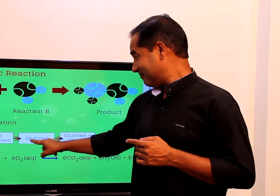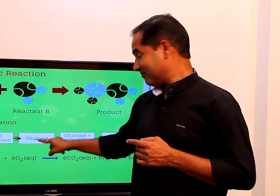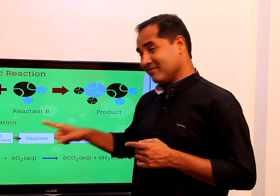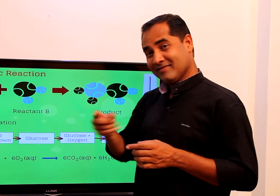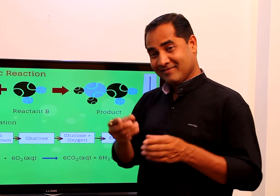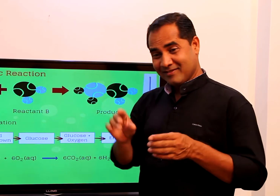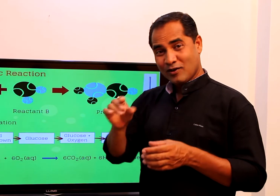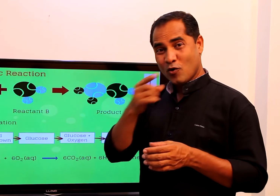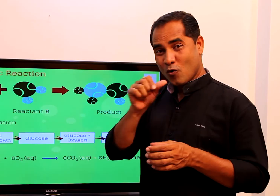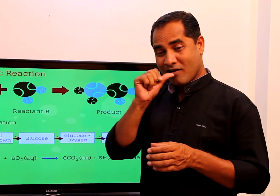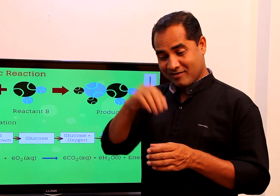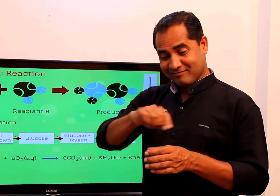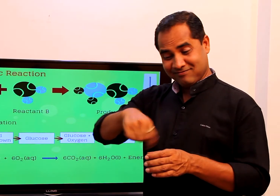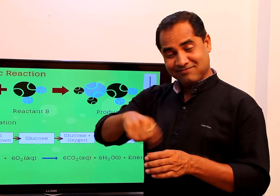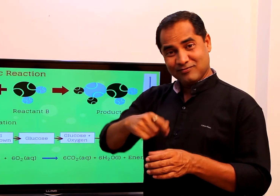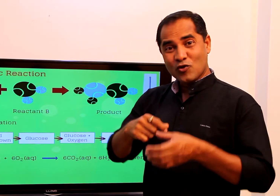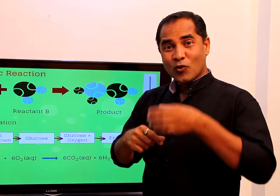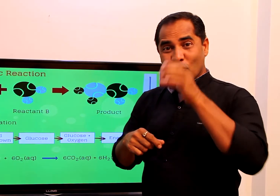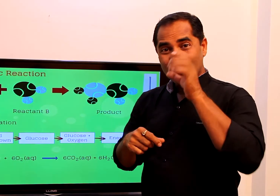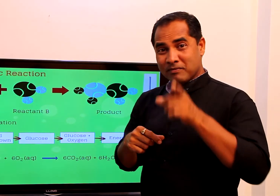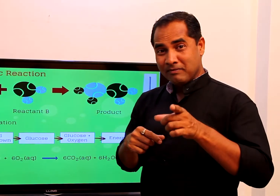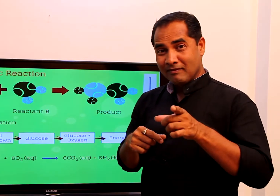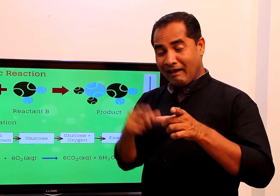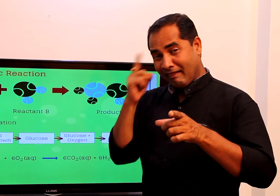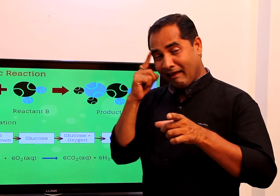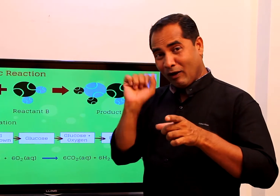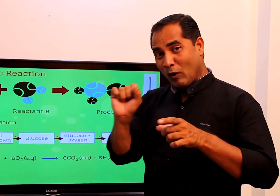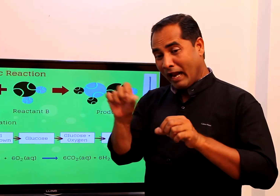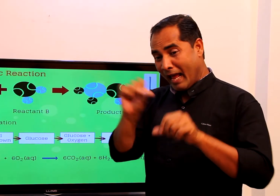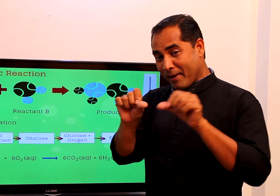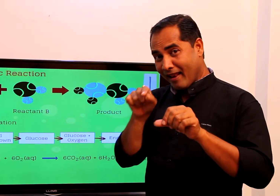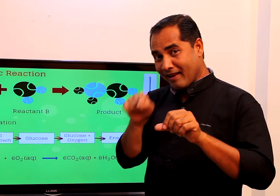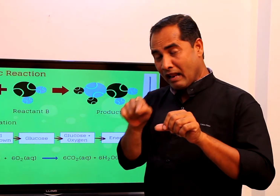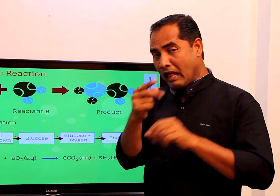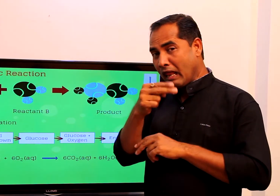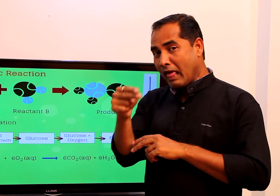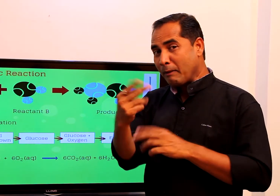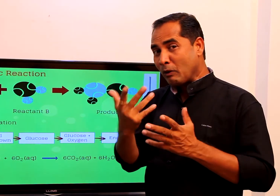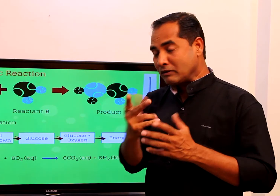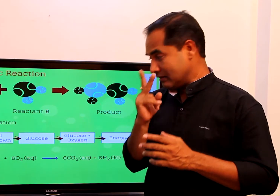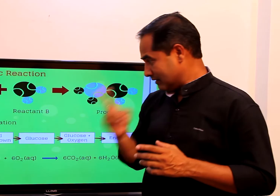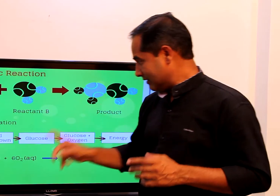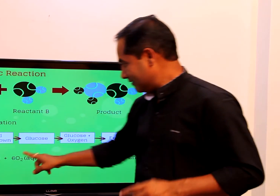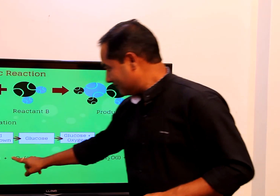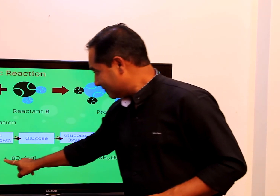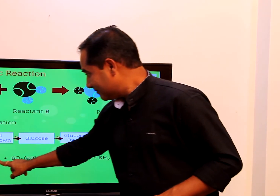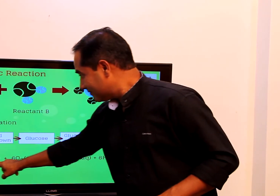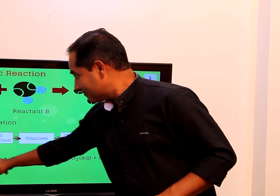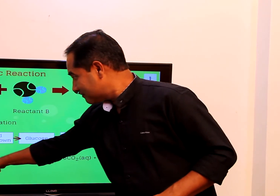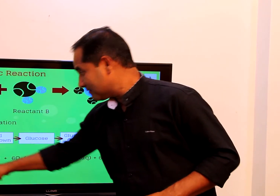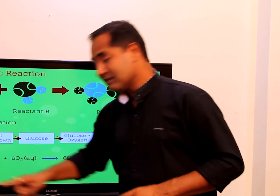about glucose, the thing that you mix in water. But do you know its chemical name?